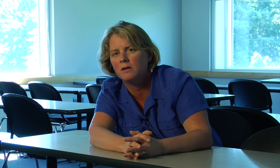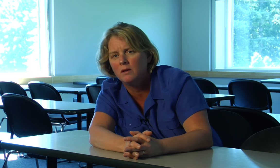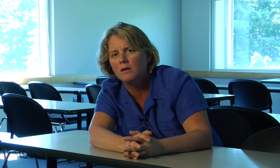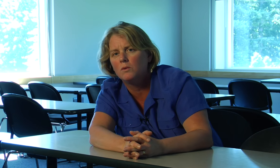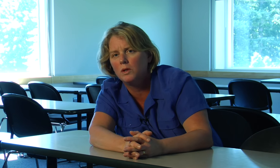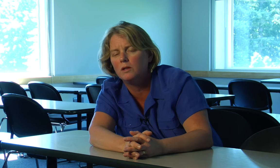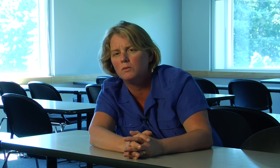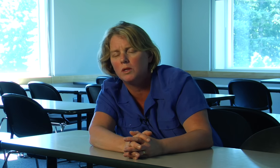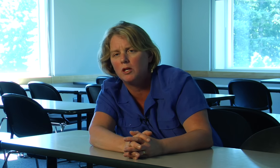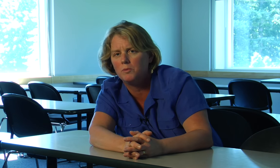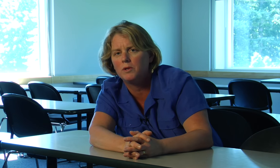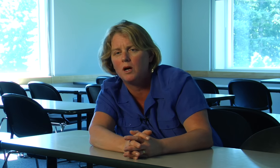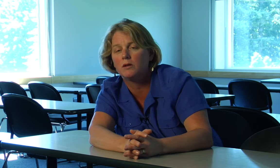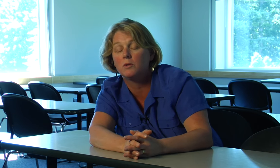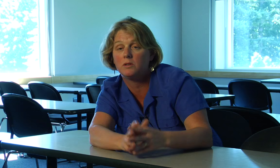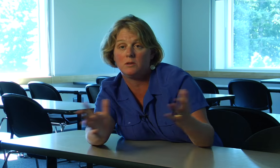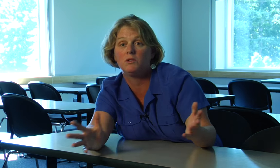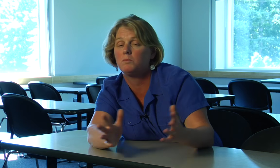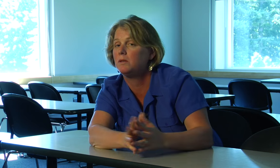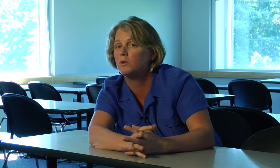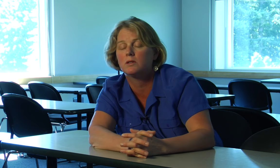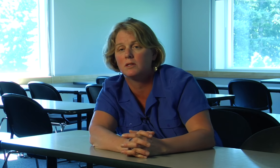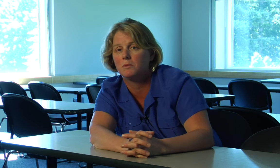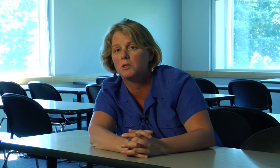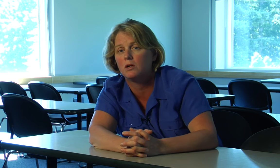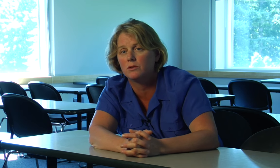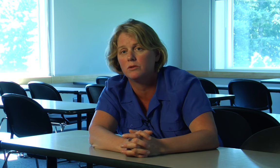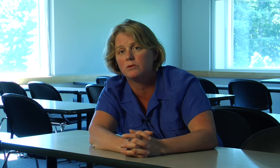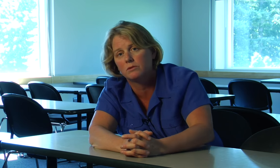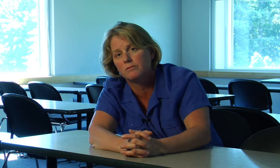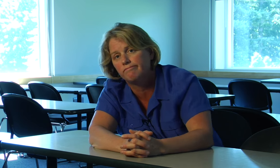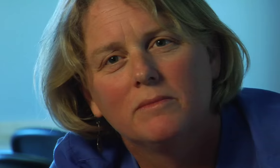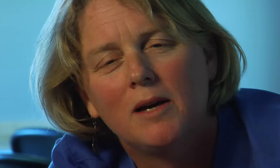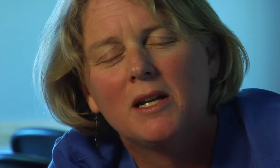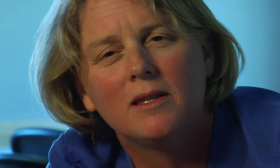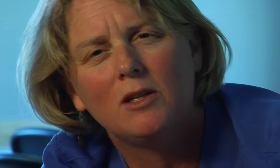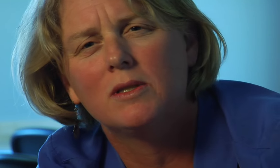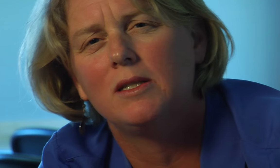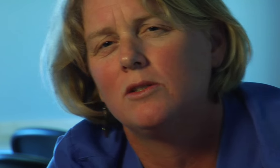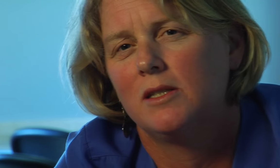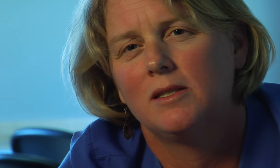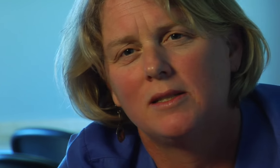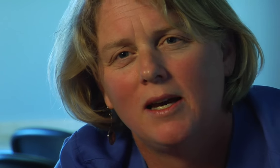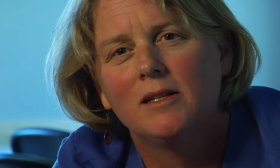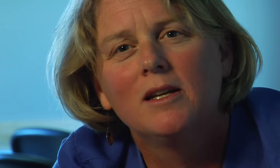will-will help our courses just be more accessible to all students. I mean I think you, as a teacher, need to decide: